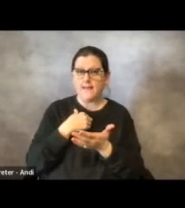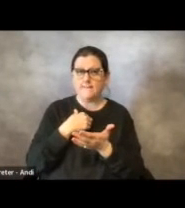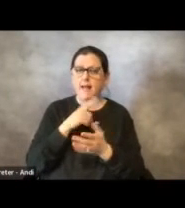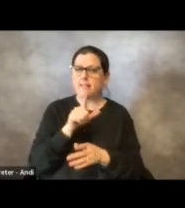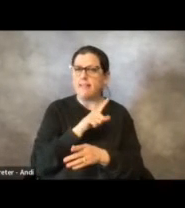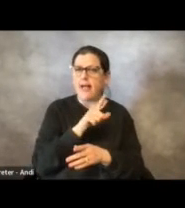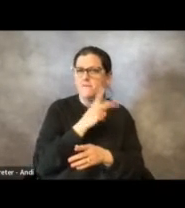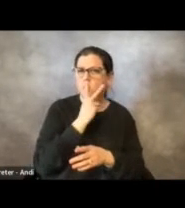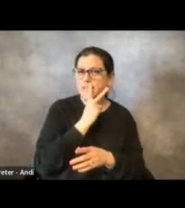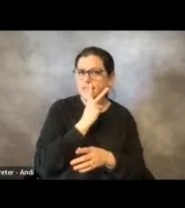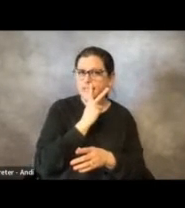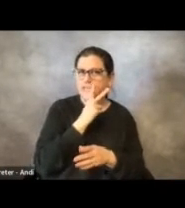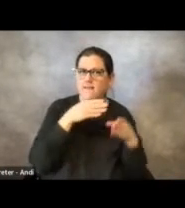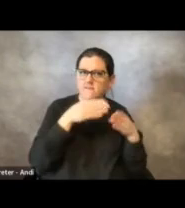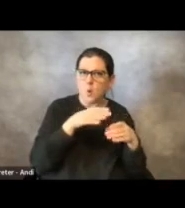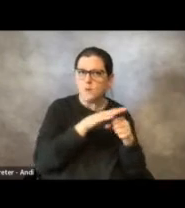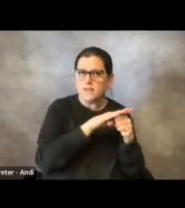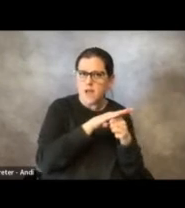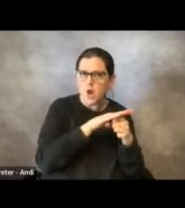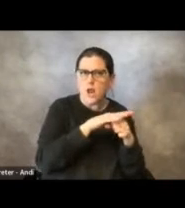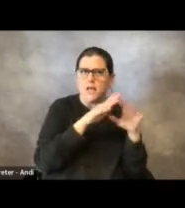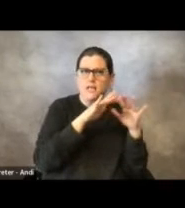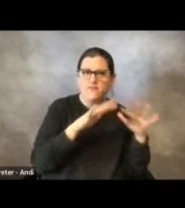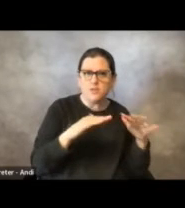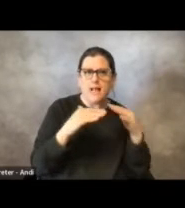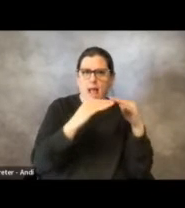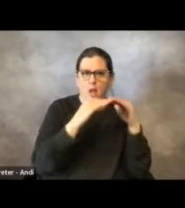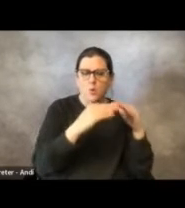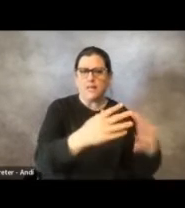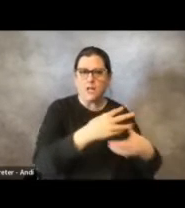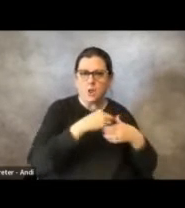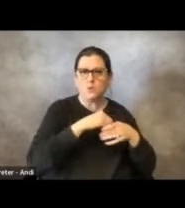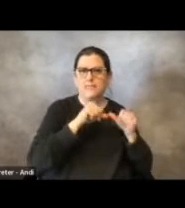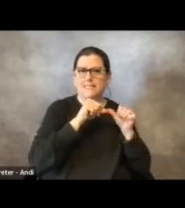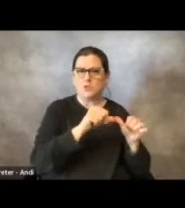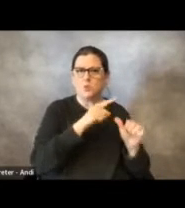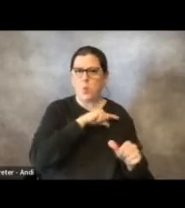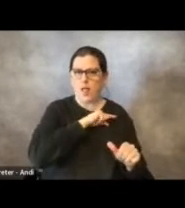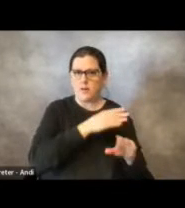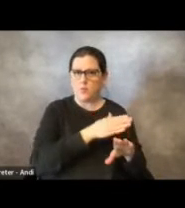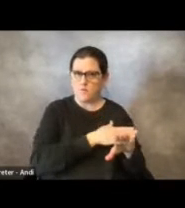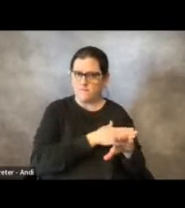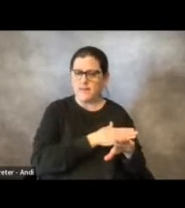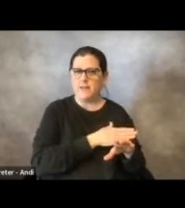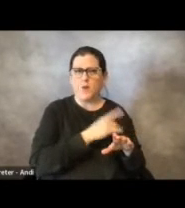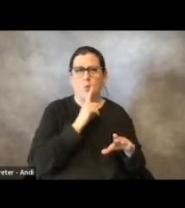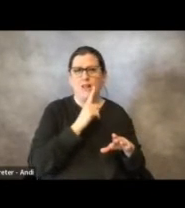see a focus area of diversity, equity and inclusion and continuous quality improvement. And in my mind's eye, those are sort of the rudders by which we